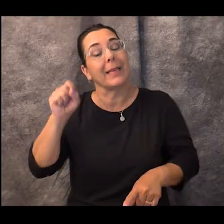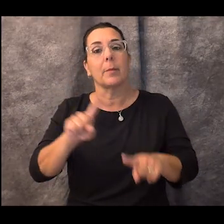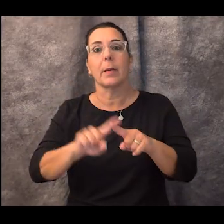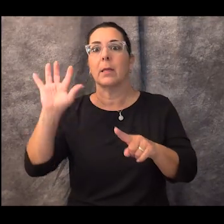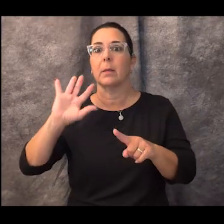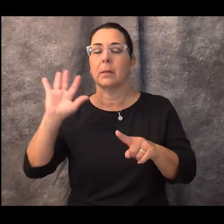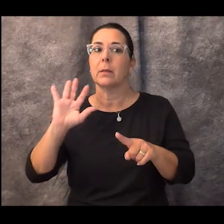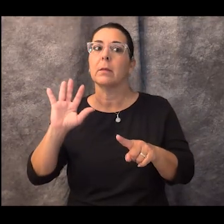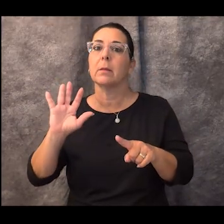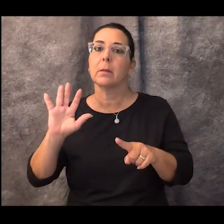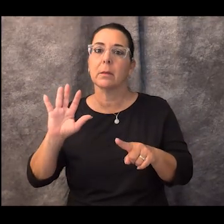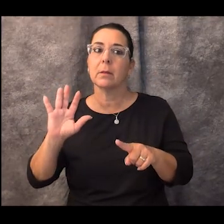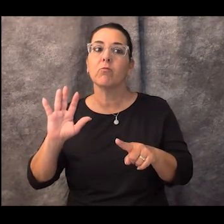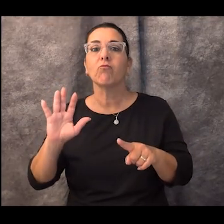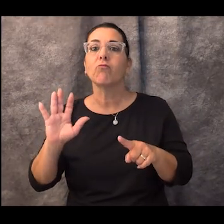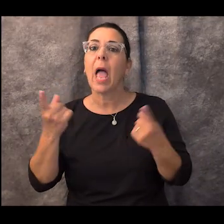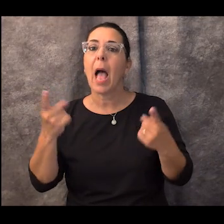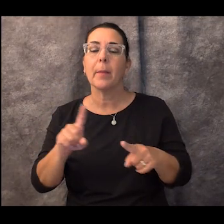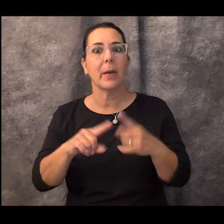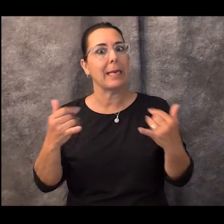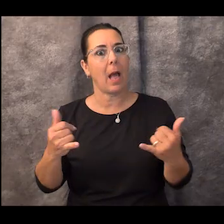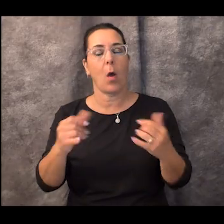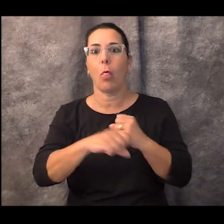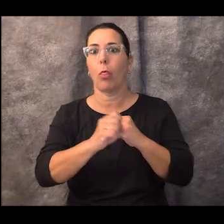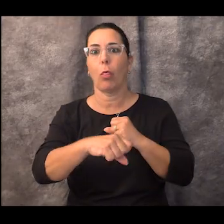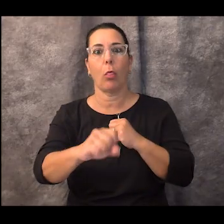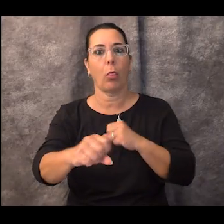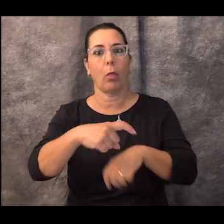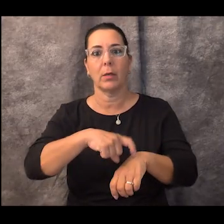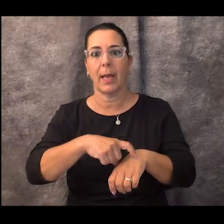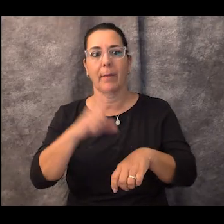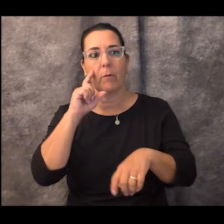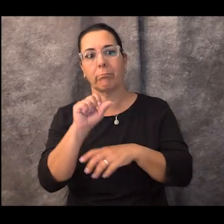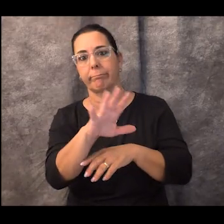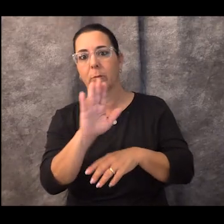And now with fewer resources, there's a better chance that could happen. And in a lot of states,